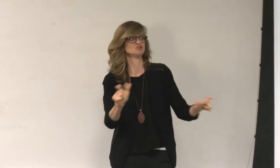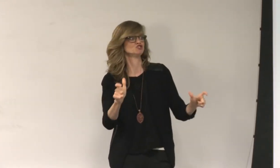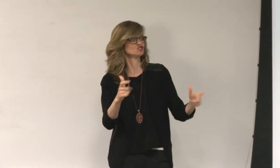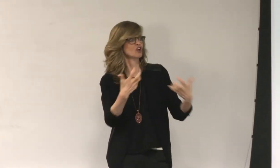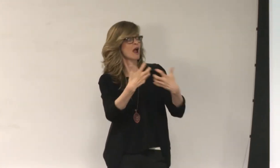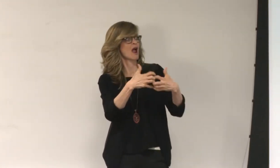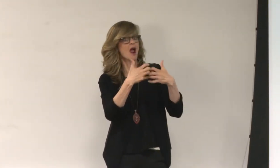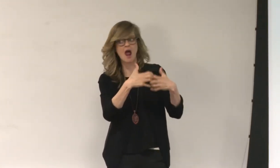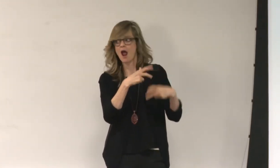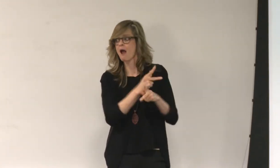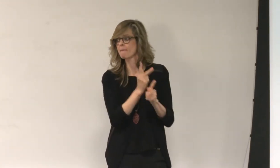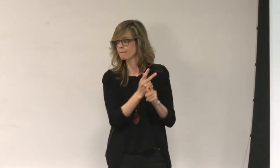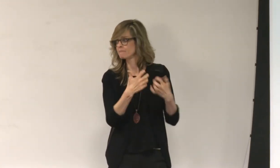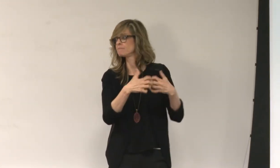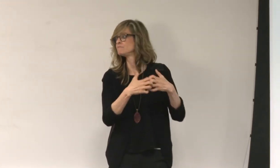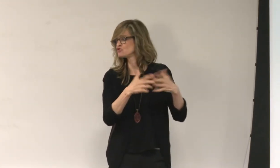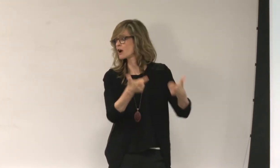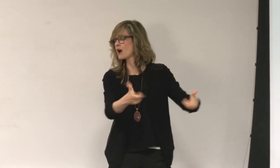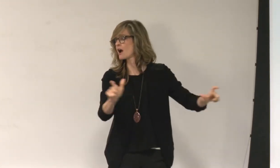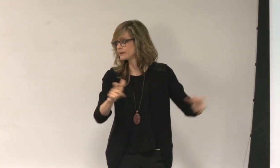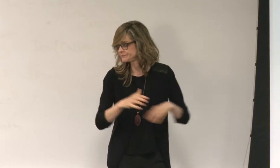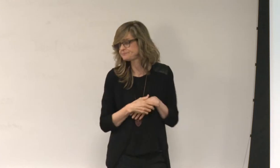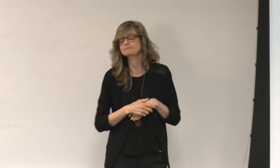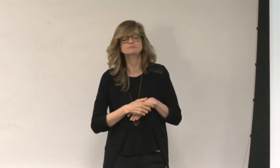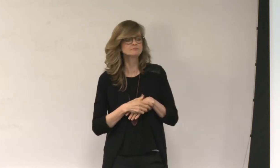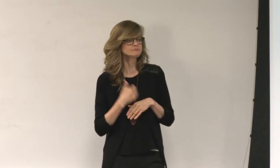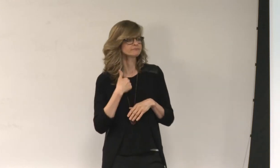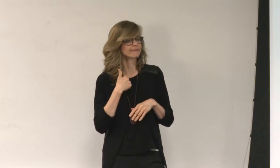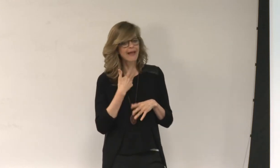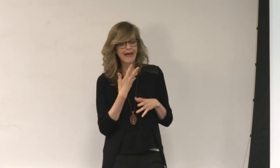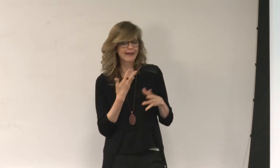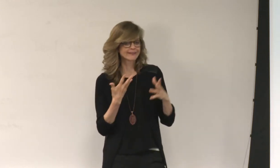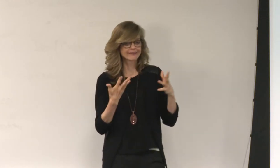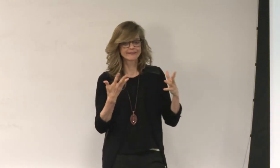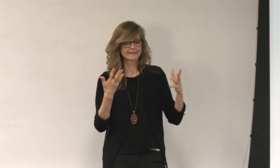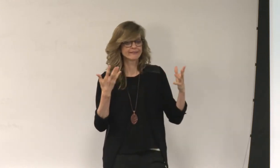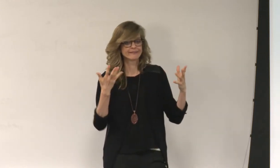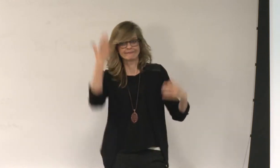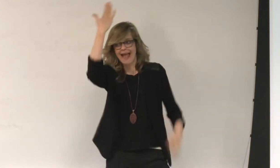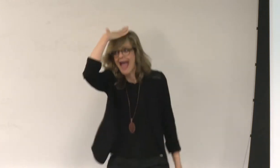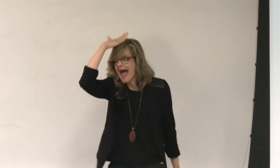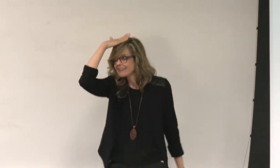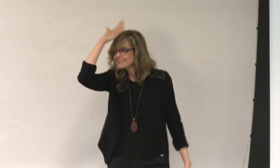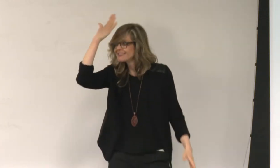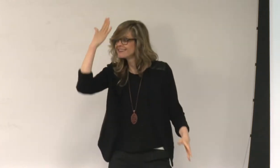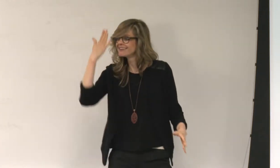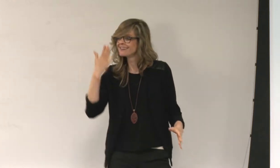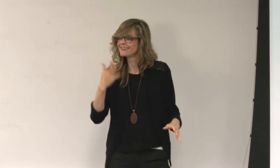AND I WORKED FOR TWO SUMMERS IN A LARGE FACULTY-- FACTORY, A LARGE FACTORY.